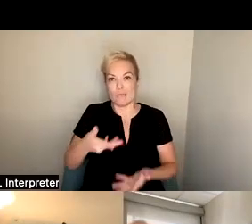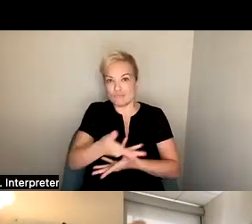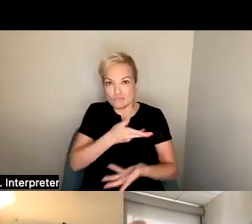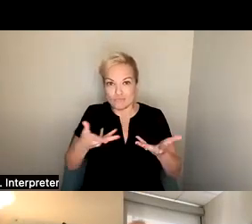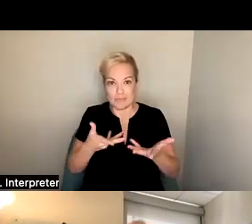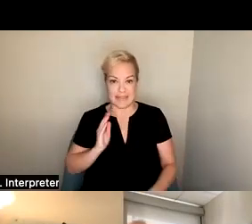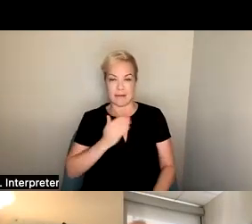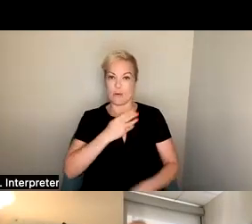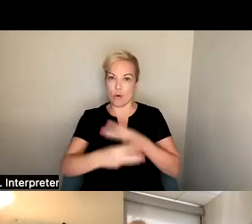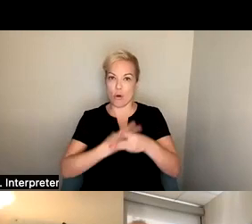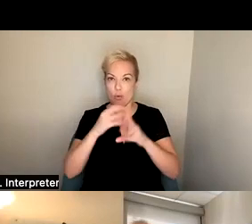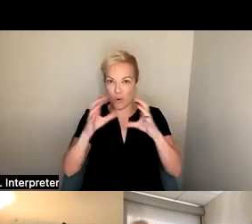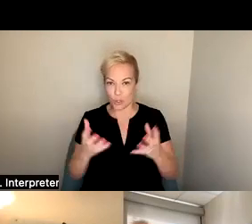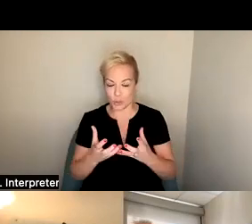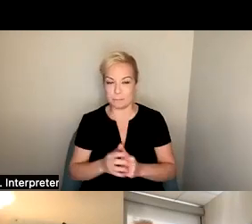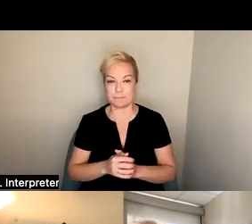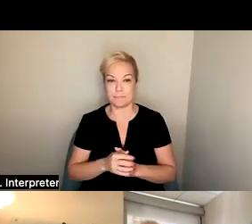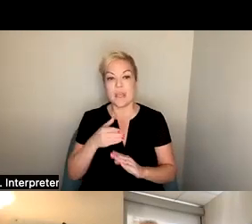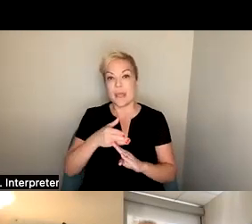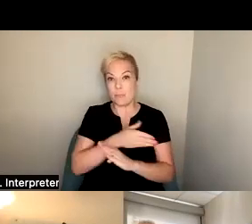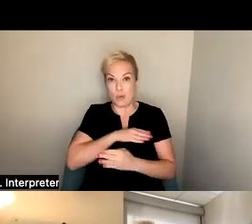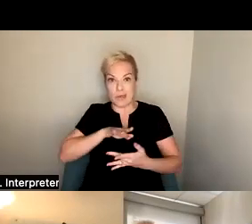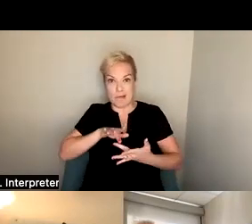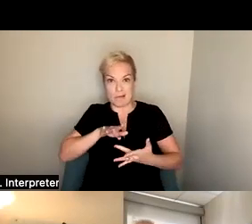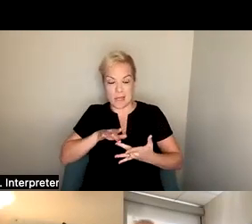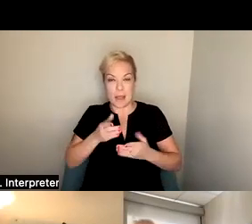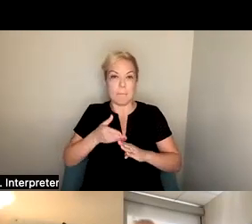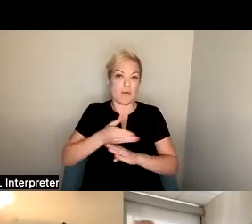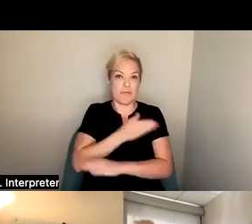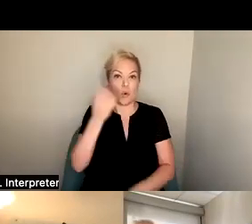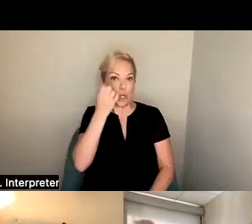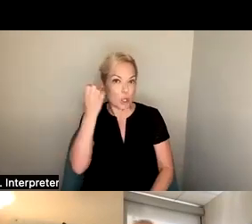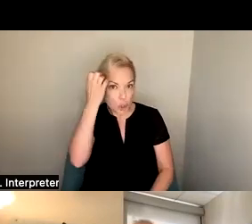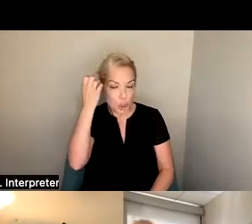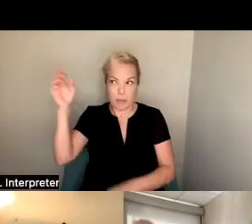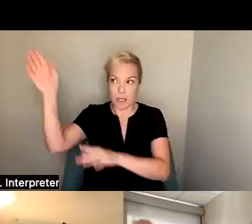that were established in pre-contact, meaning before Europeans or Europe's- Euro-Americans